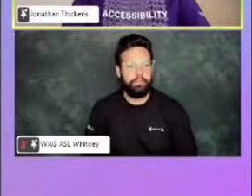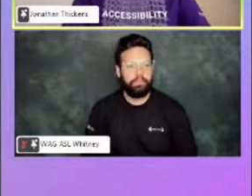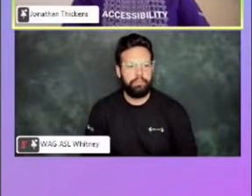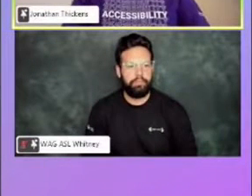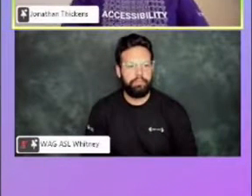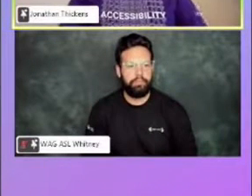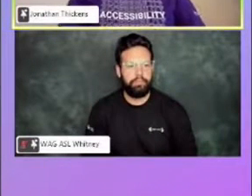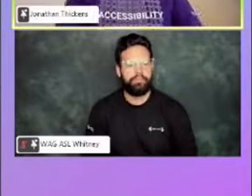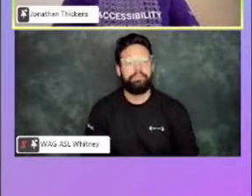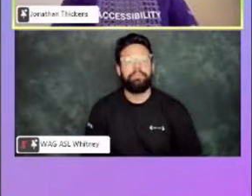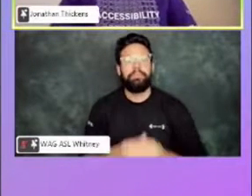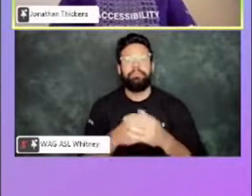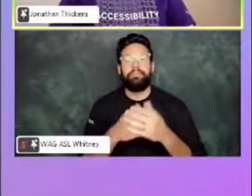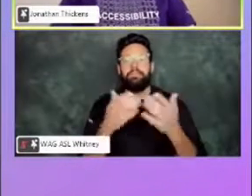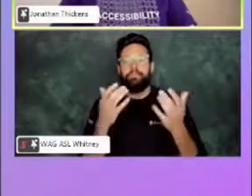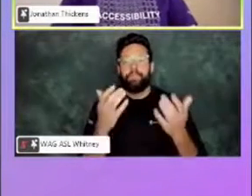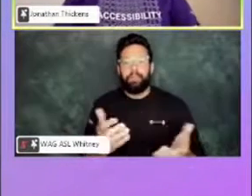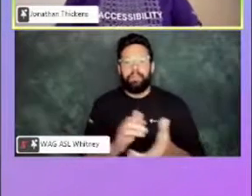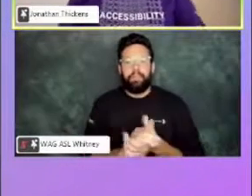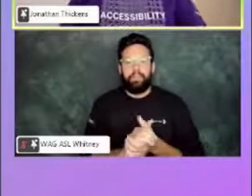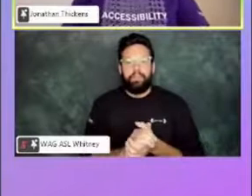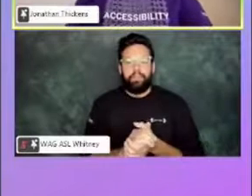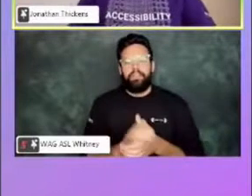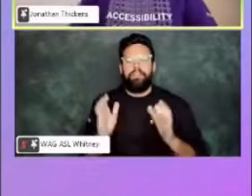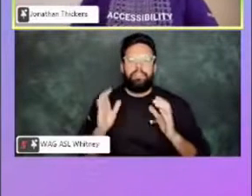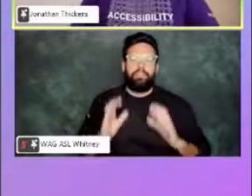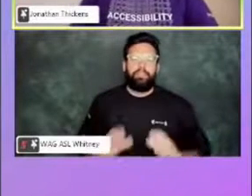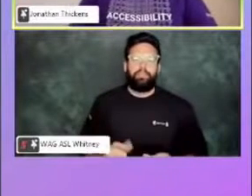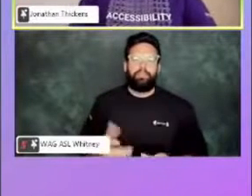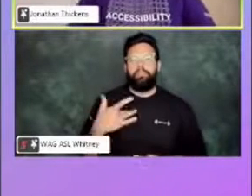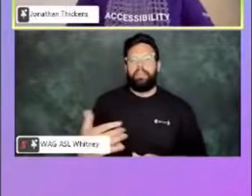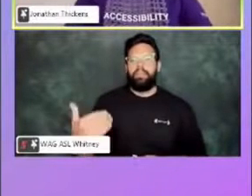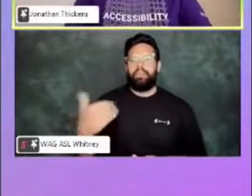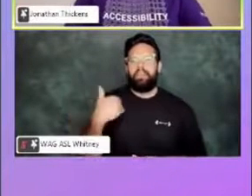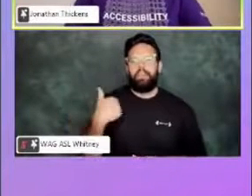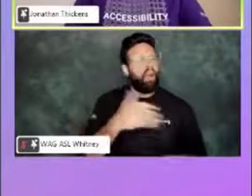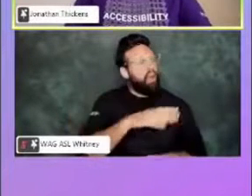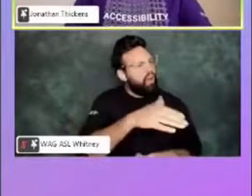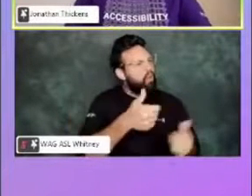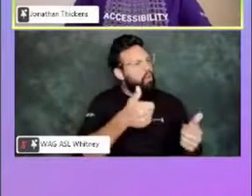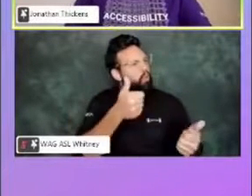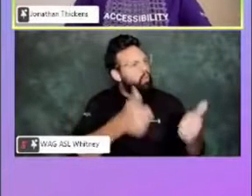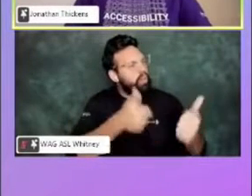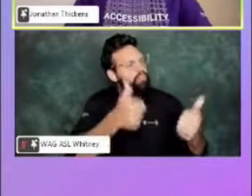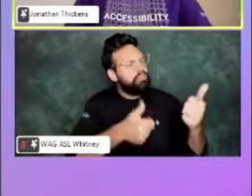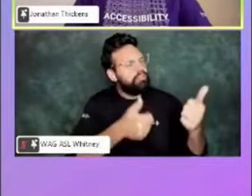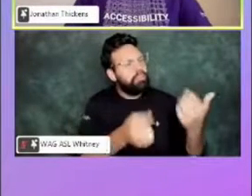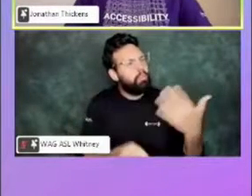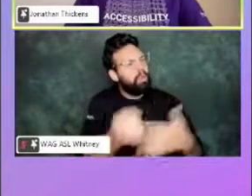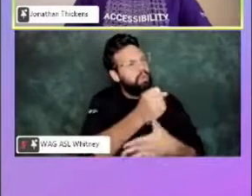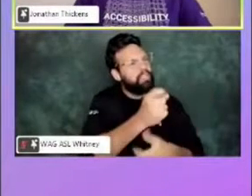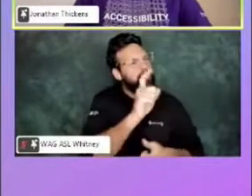So we often get asked by our customers, how do I know which accessibility issues do I need to fix first? To help with that,